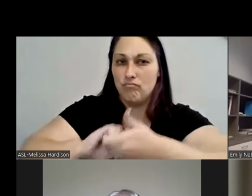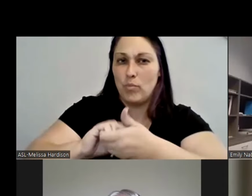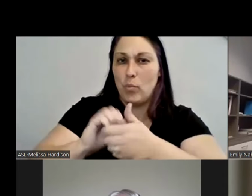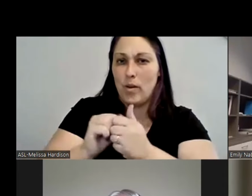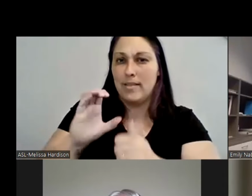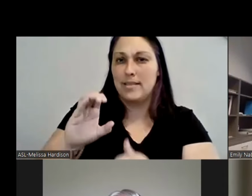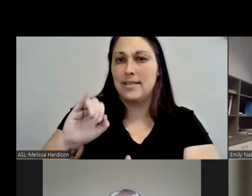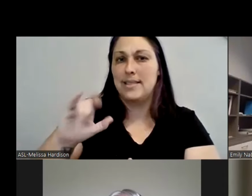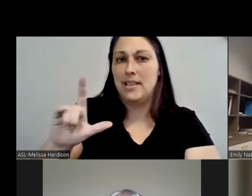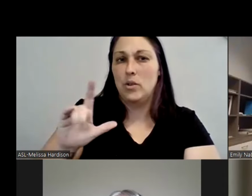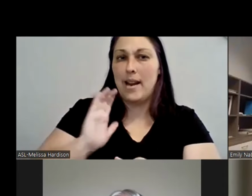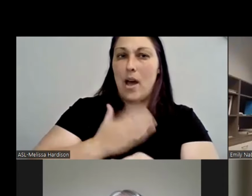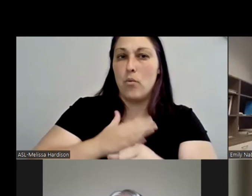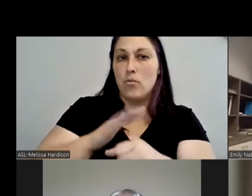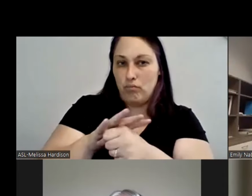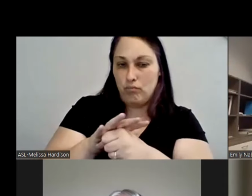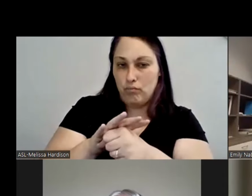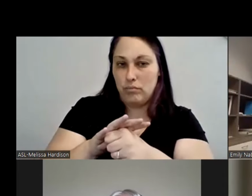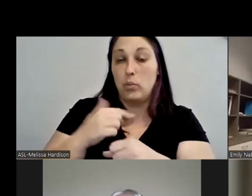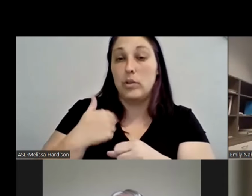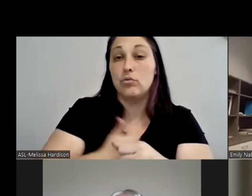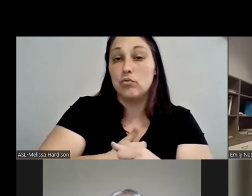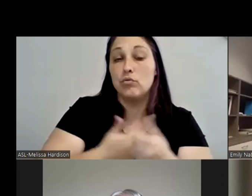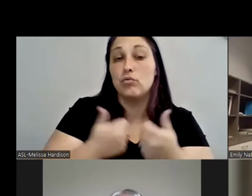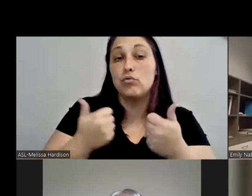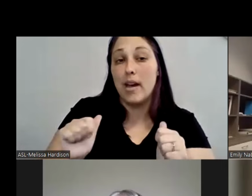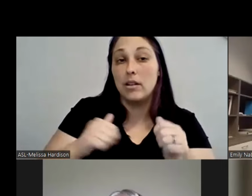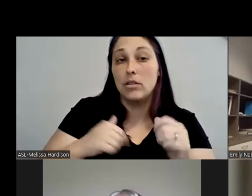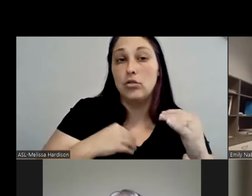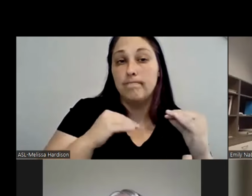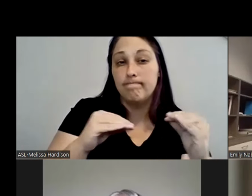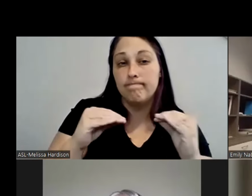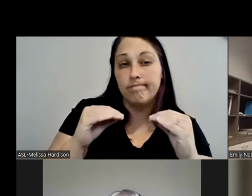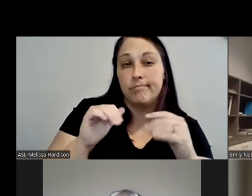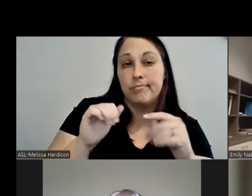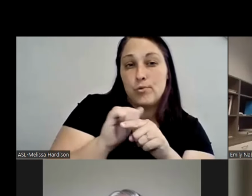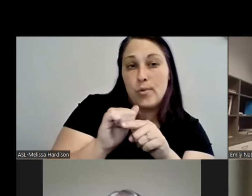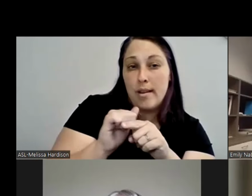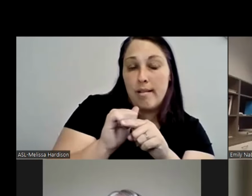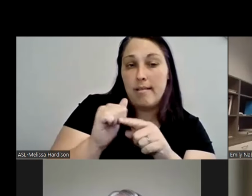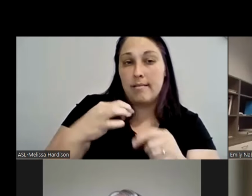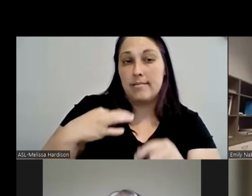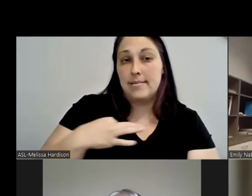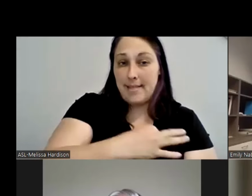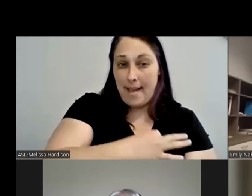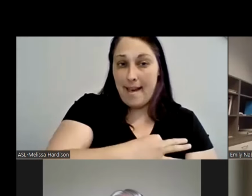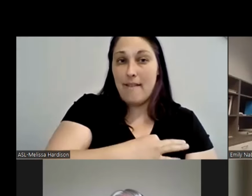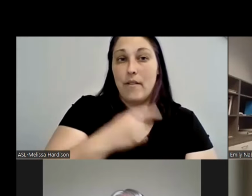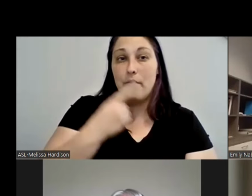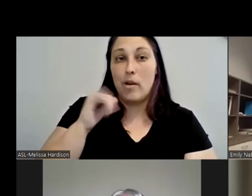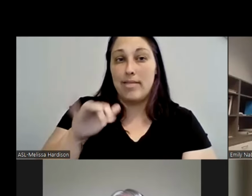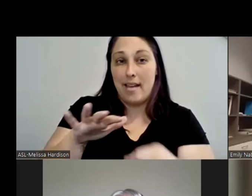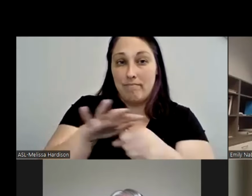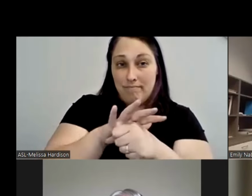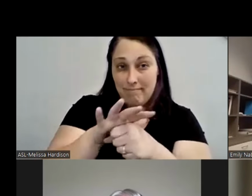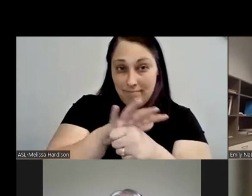While we are responding to the pole, I like to tell you a little bit about the Housing and Services Resource Center, or HS RC, I will